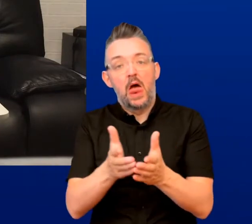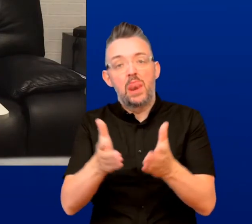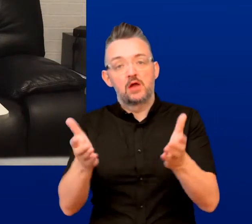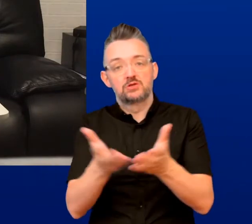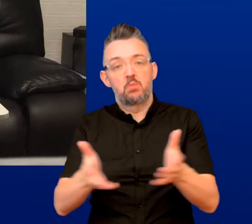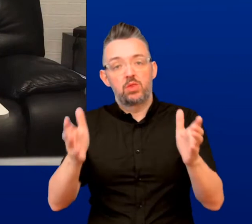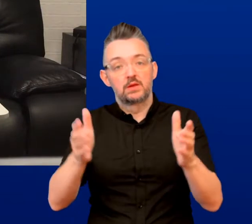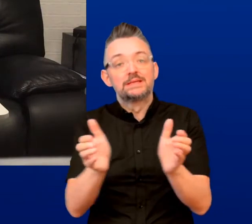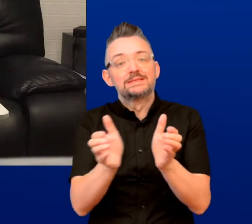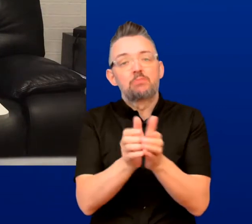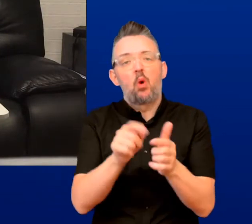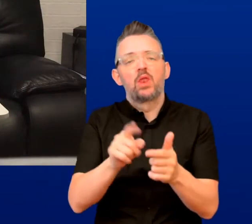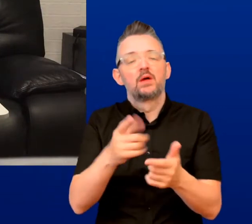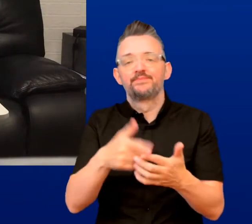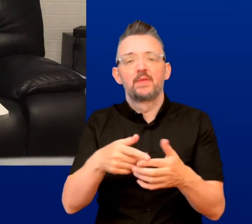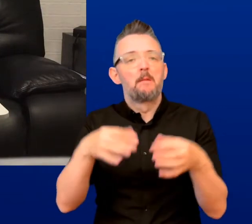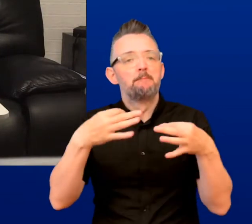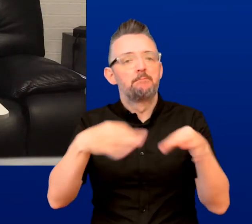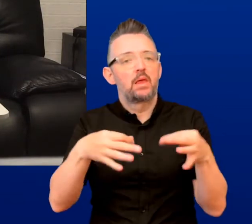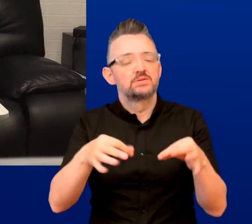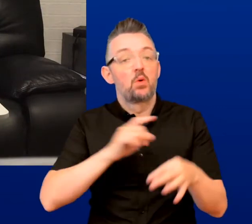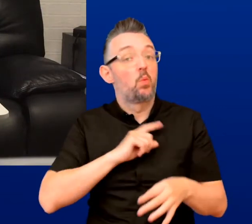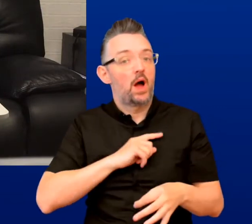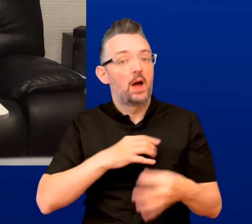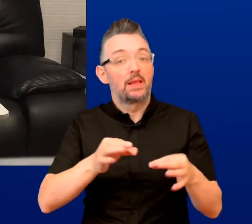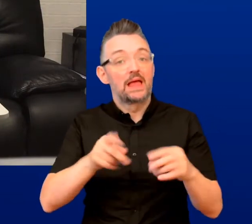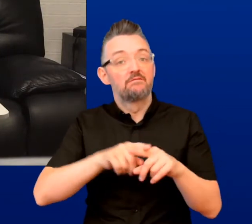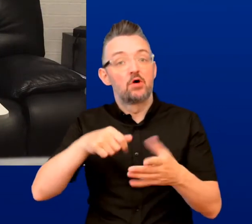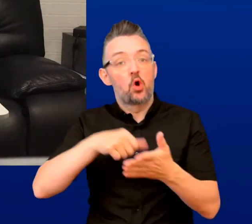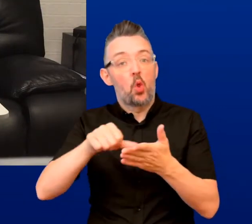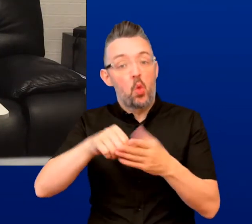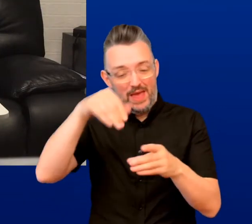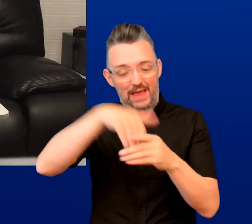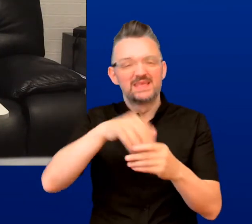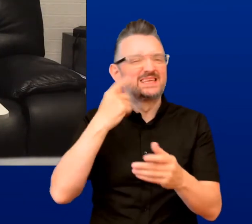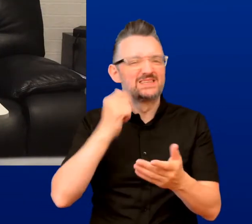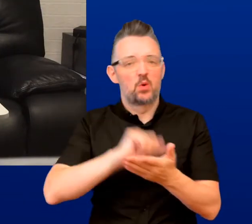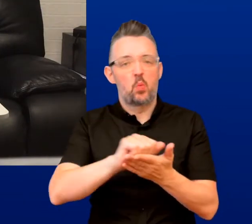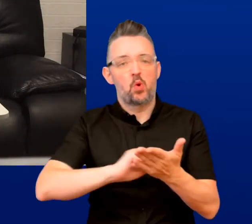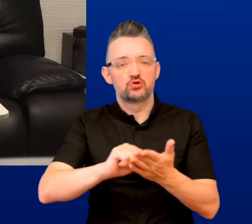of plastic so if any glue gets on to it washes off. The larger bowl is